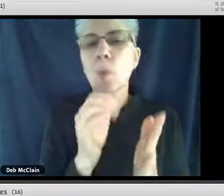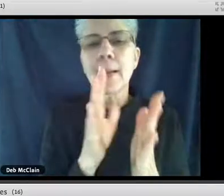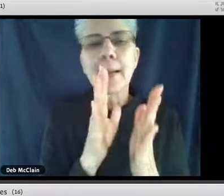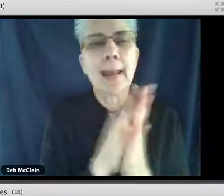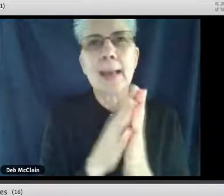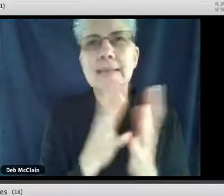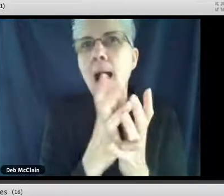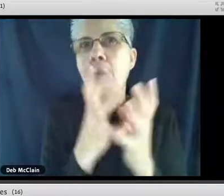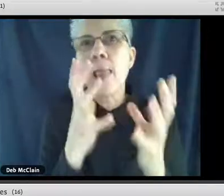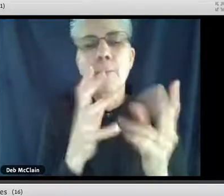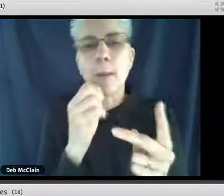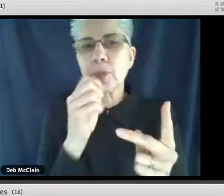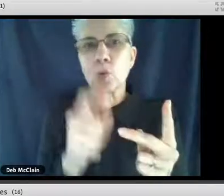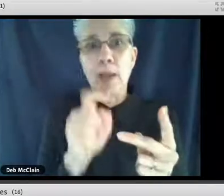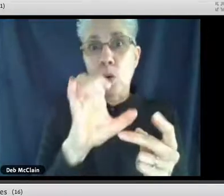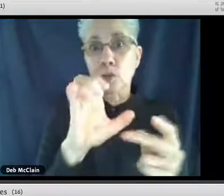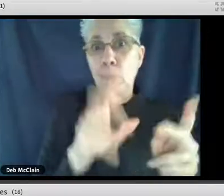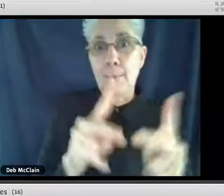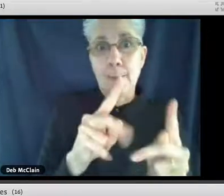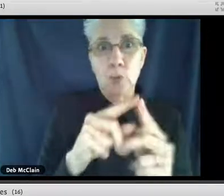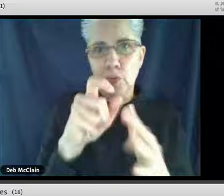You don't need 100 people to fill out this survey.